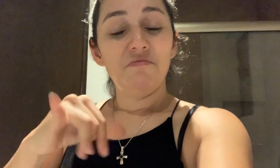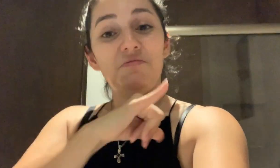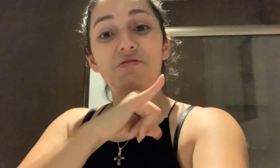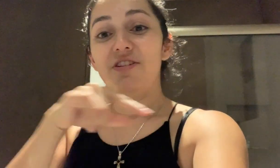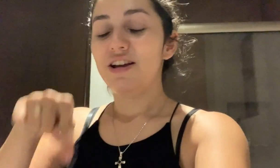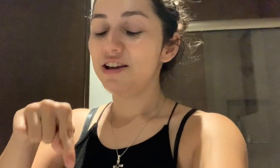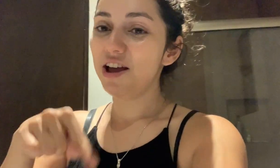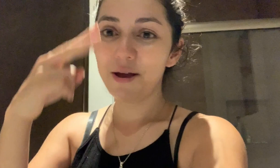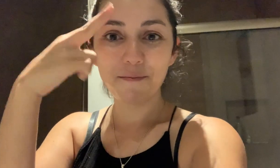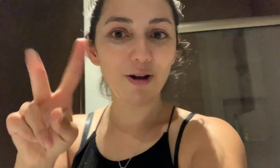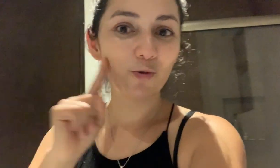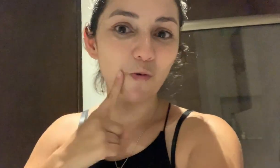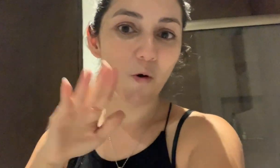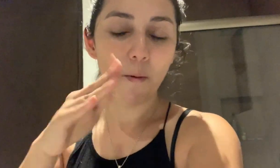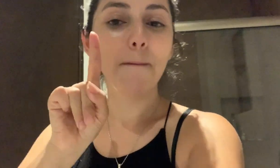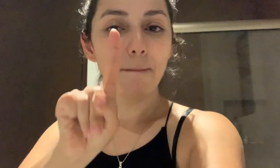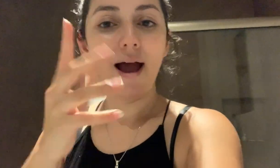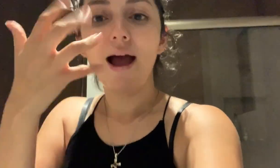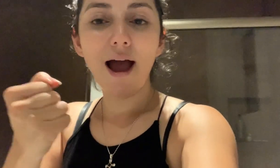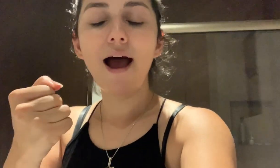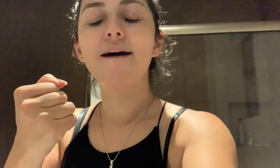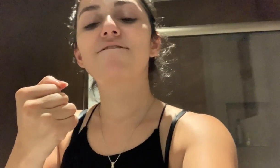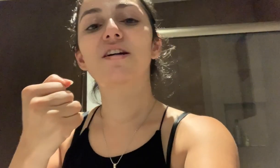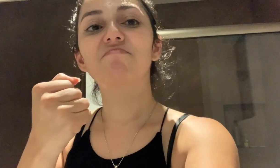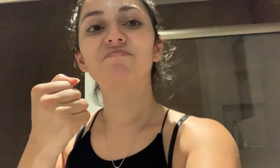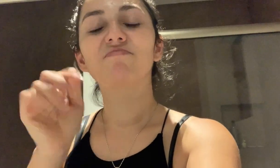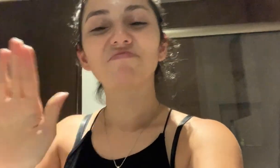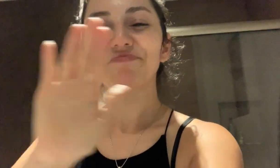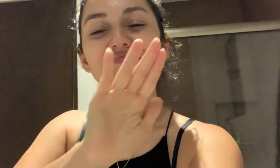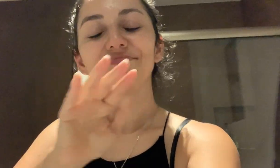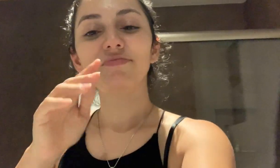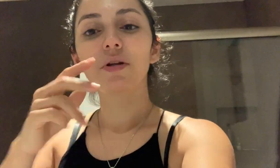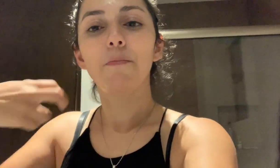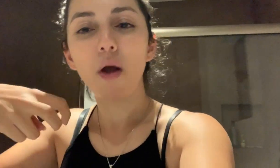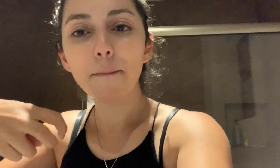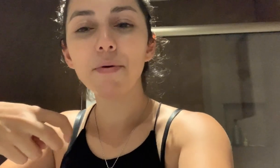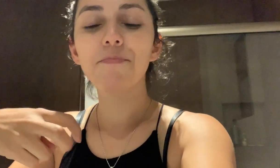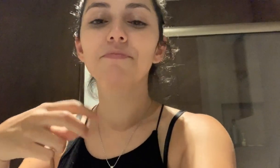It has been interesting to learn about Deaf Mexican community here. And there are problems that they've been facing